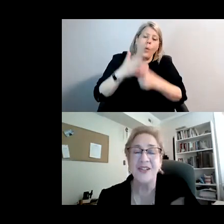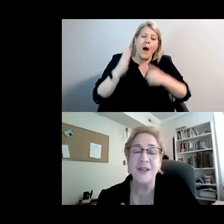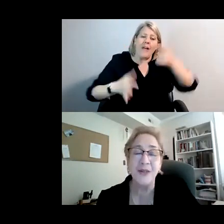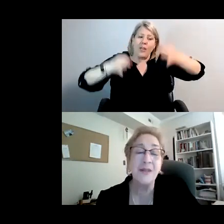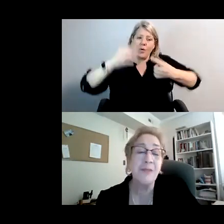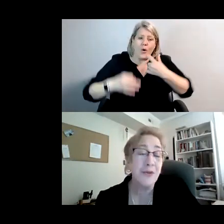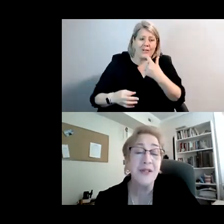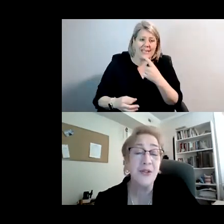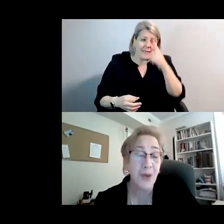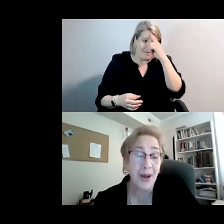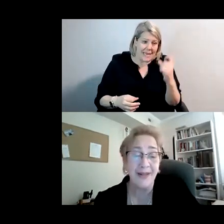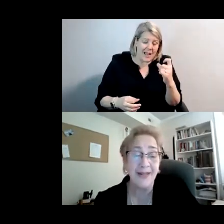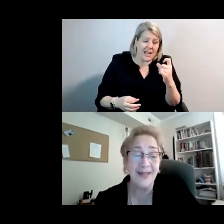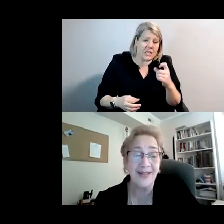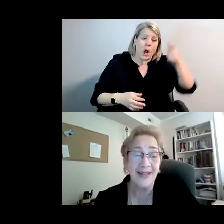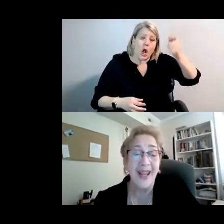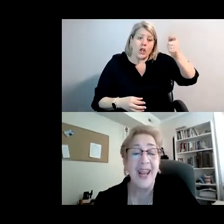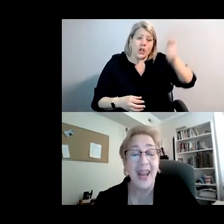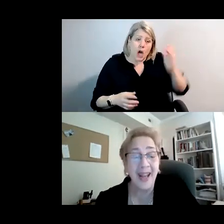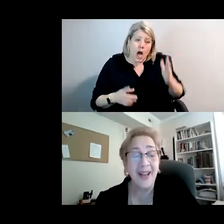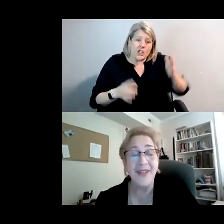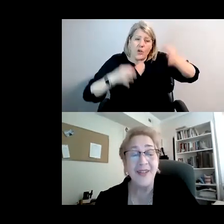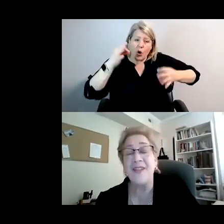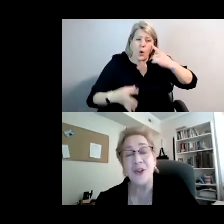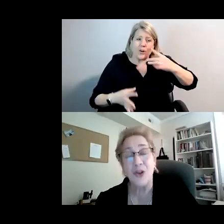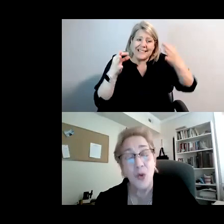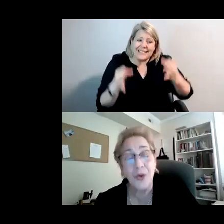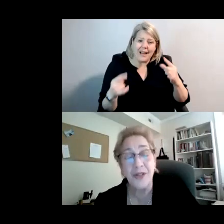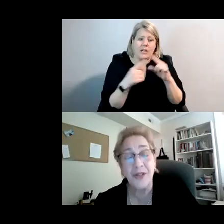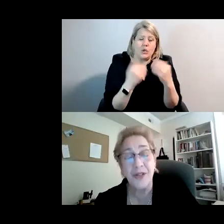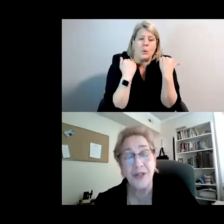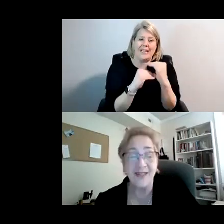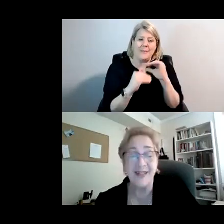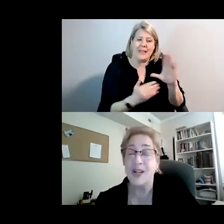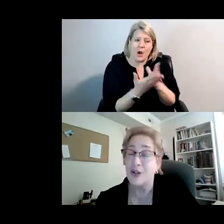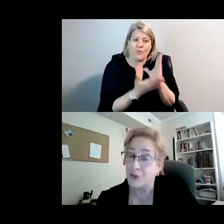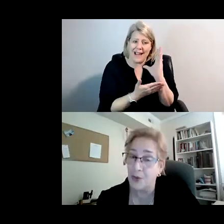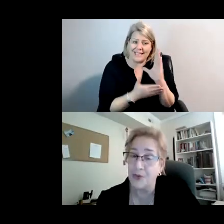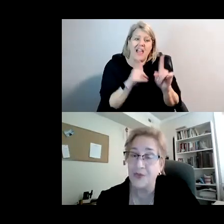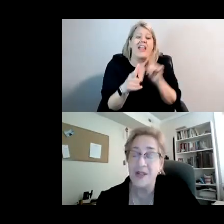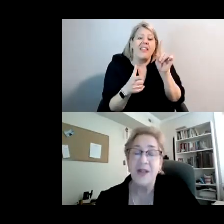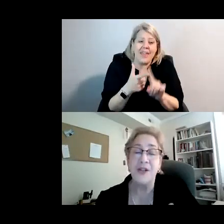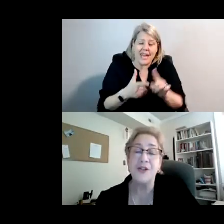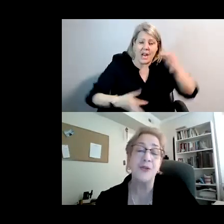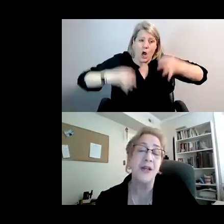to limit the person's rights. And then the court decides and controls the degree